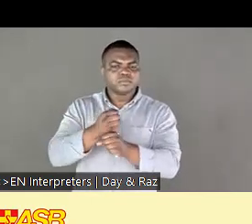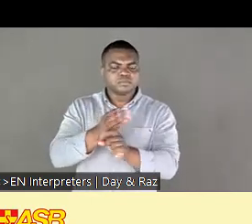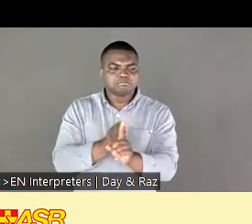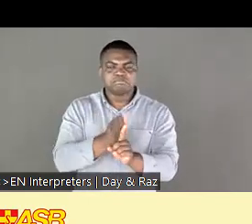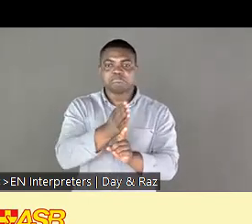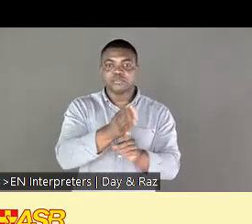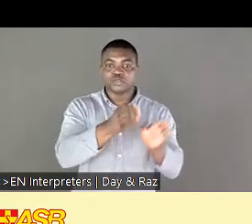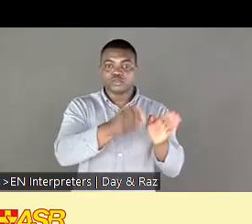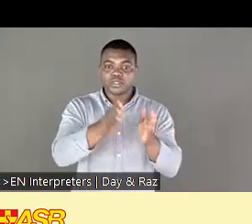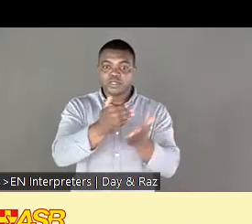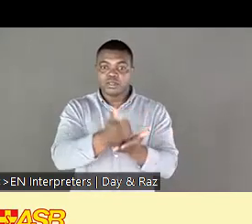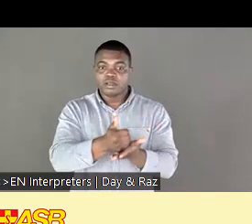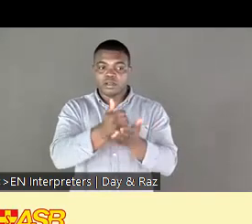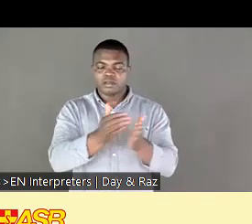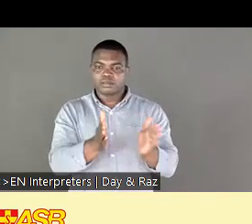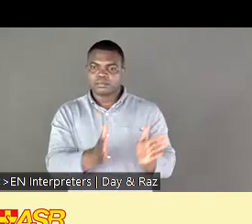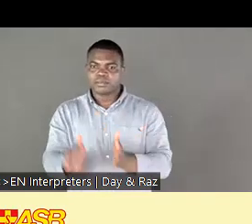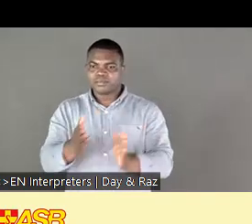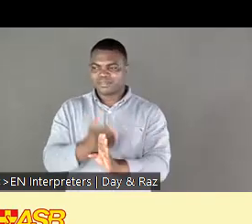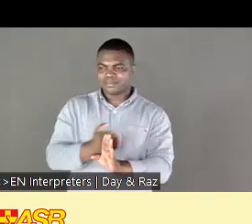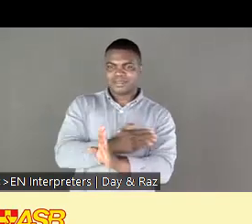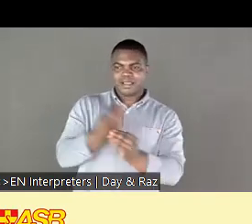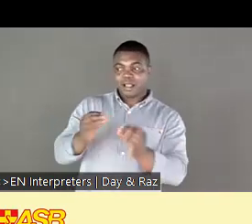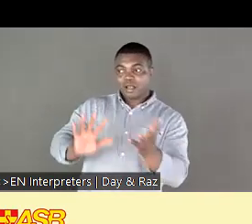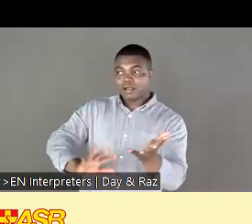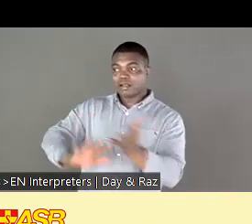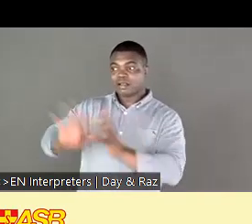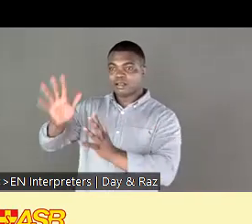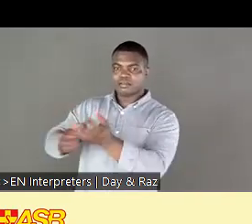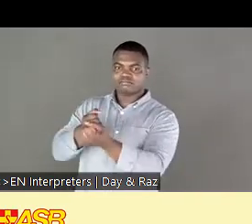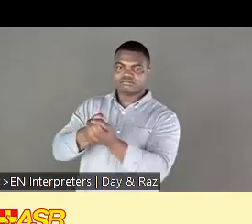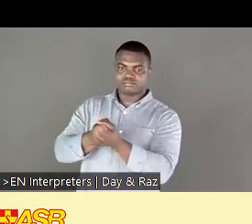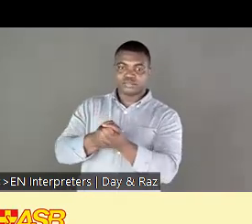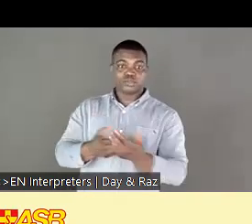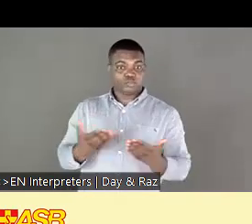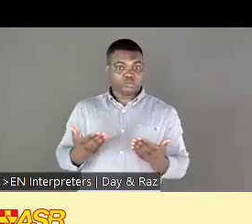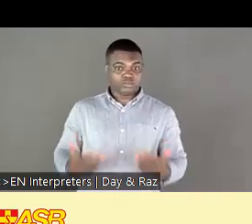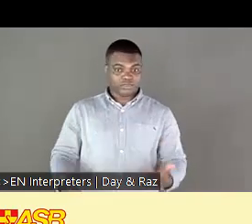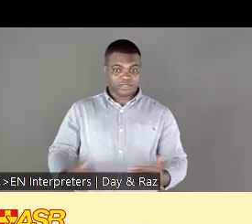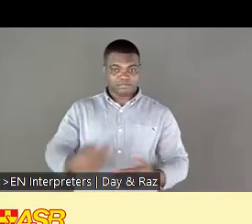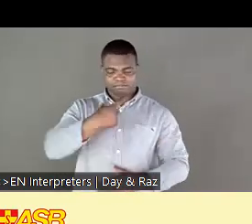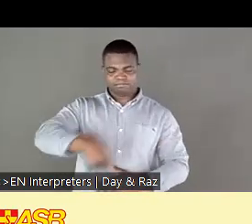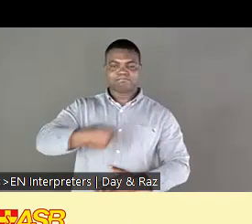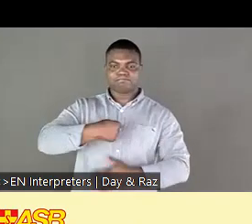op eds from Central Slauson, Indonesia. And we are here to share our learning and experience